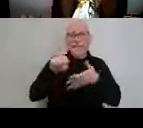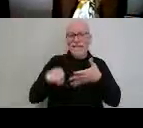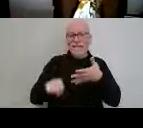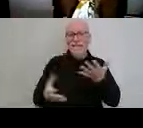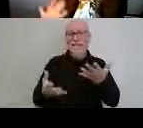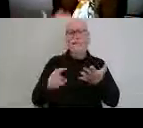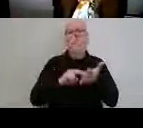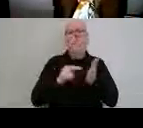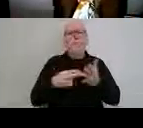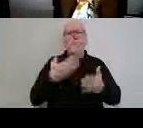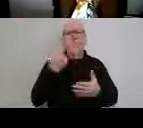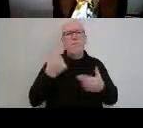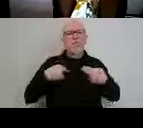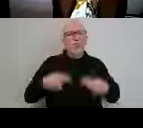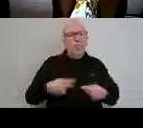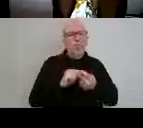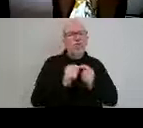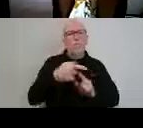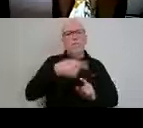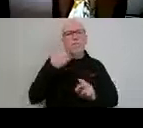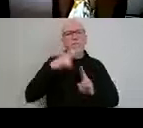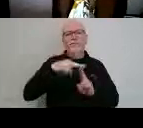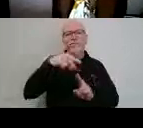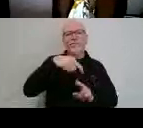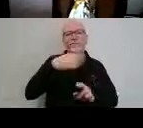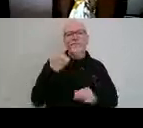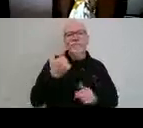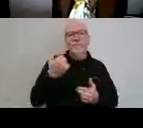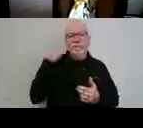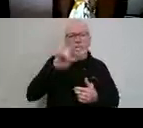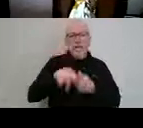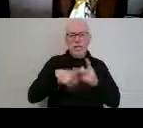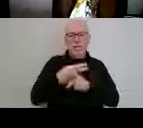then having a human translator is still your best course of action for these types of projects.